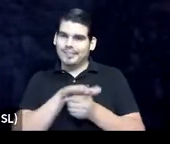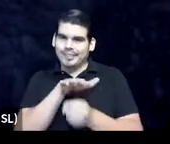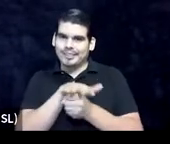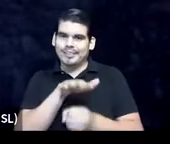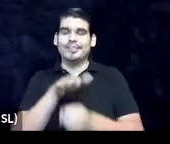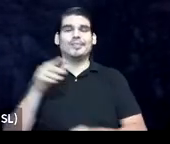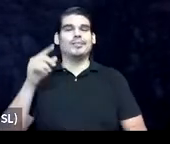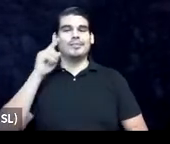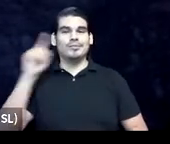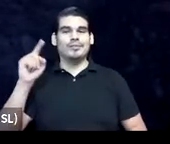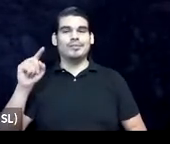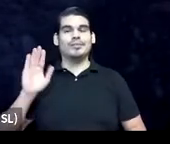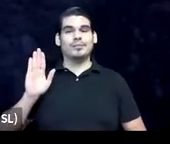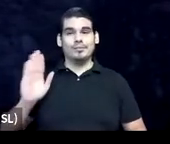And then we have one more, I believe.